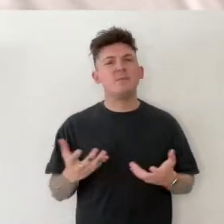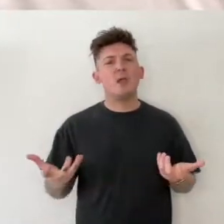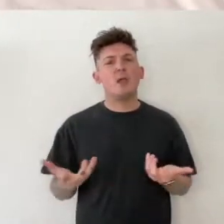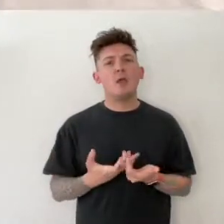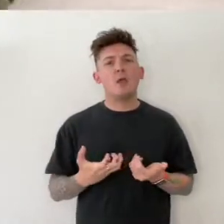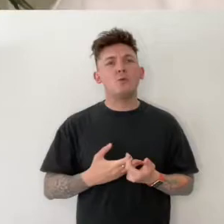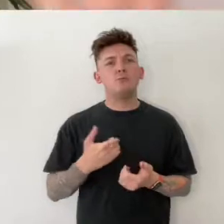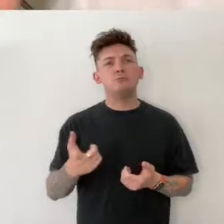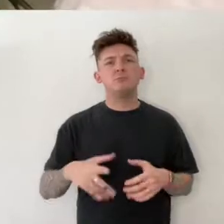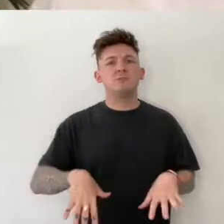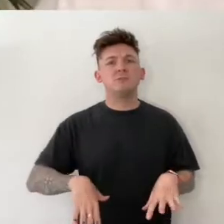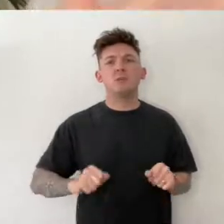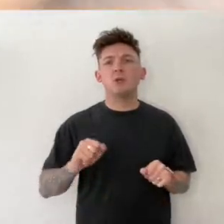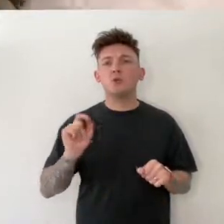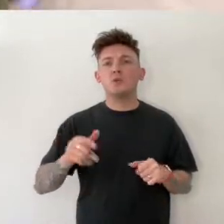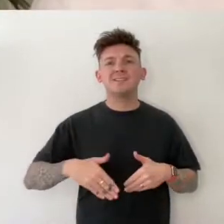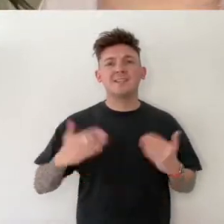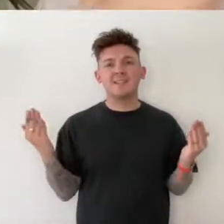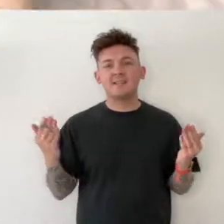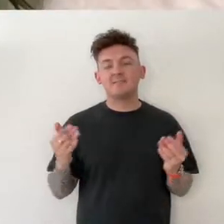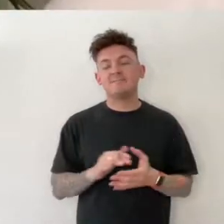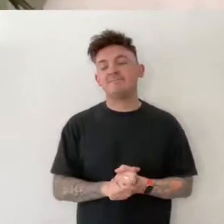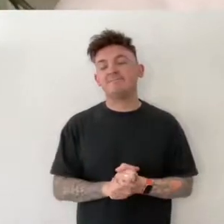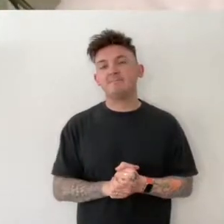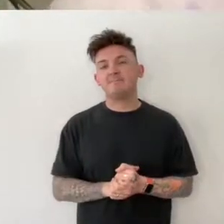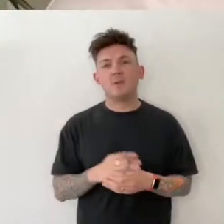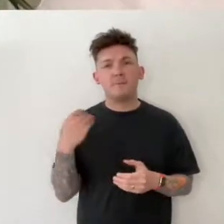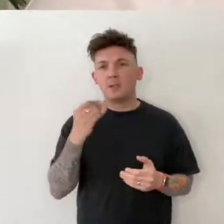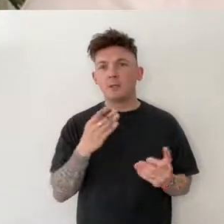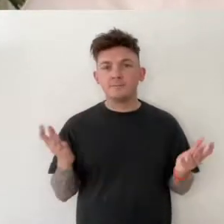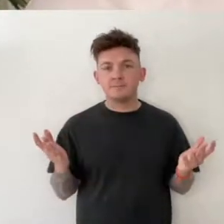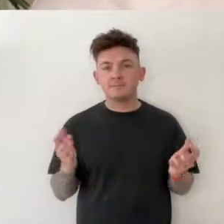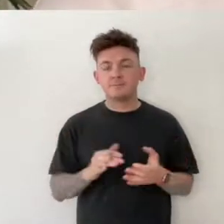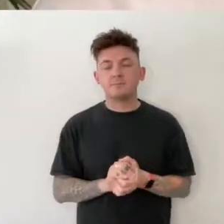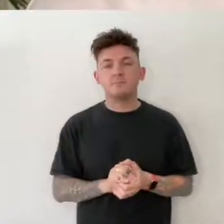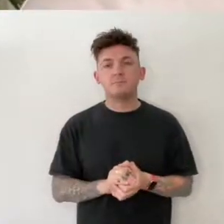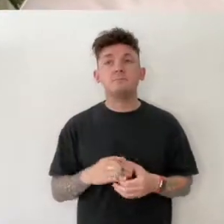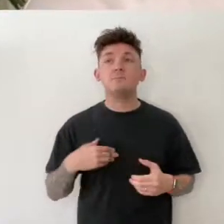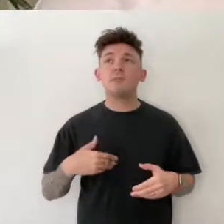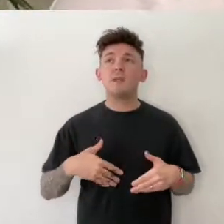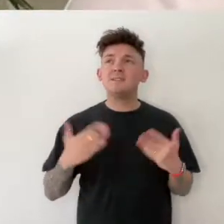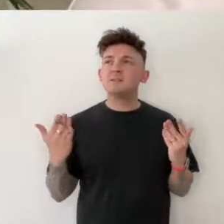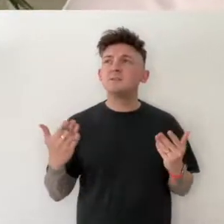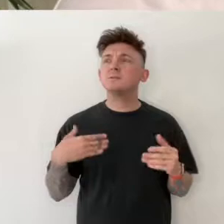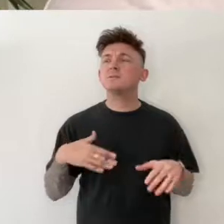of start start your day makeup wise? so my day would normally start off with um going